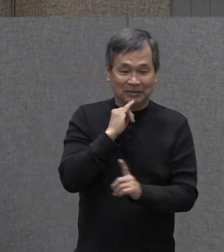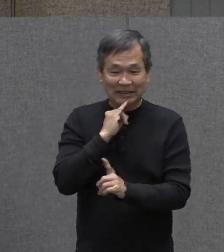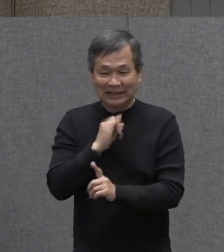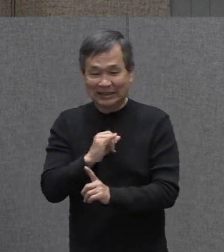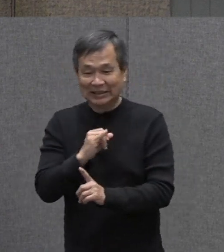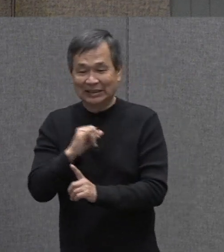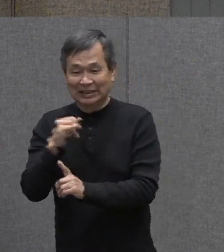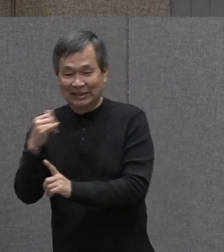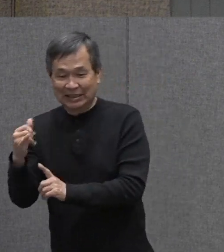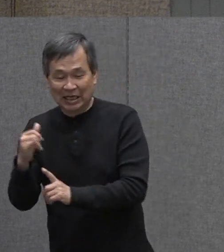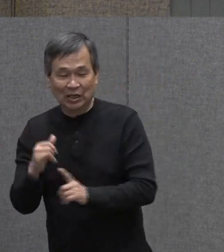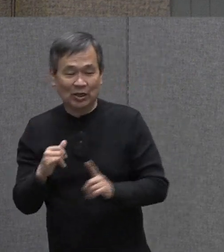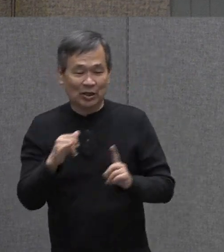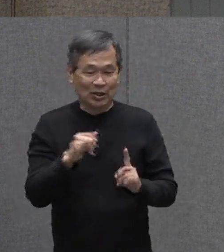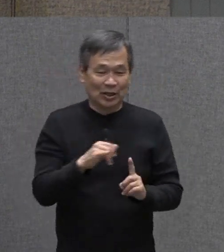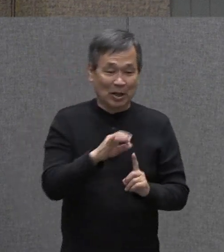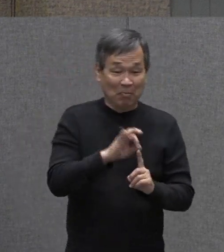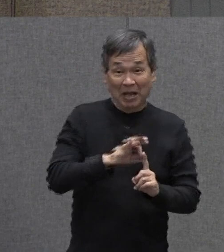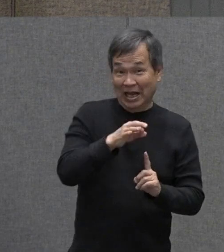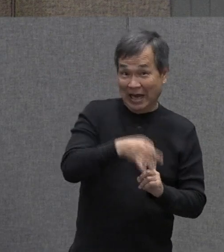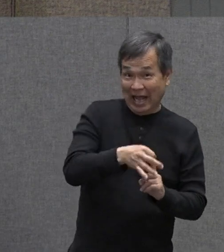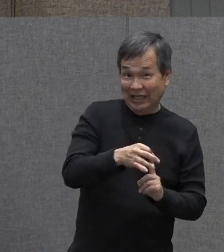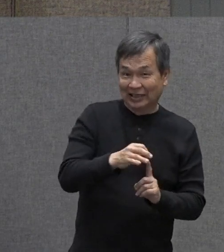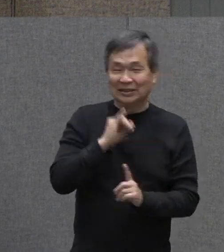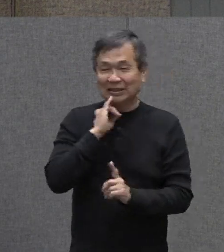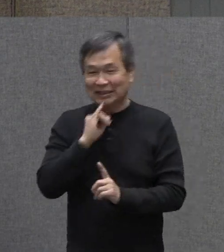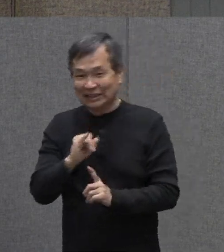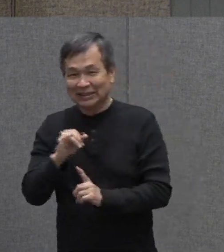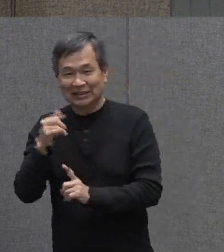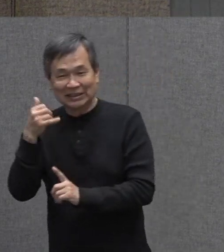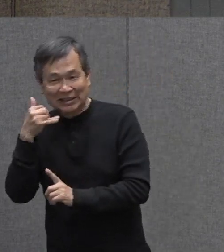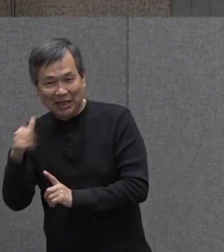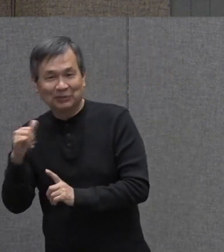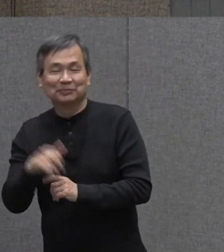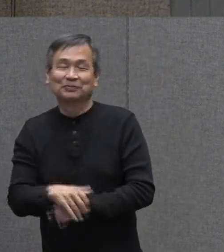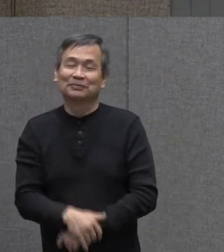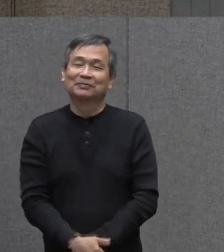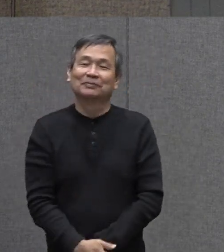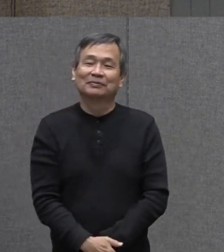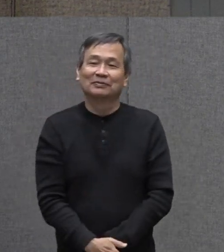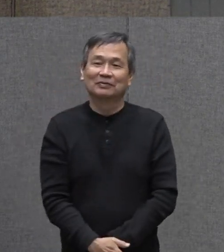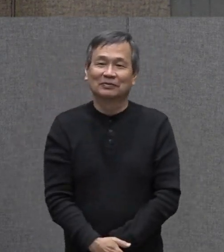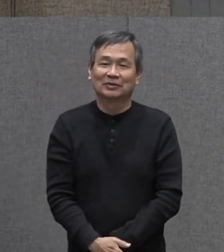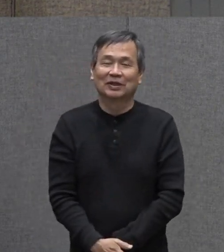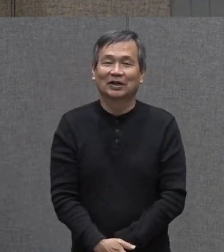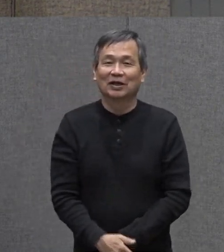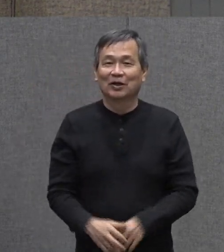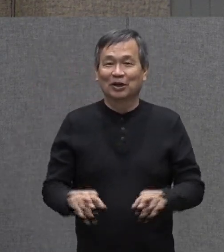And the banana is yellow too. Are you ready to get flexible?